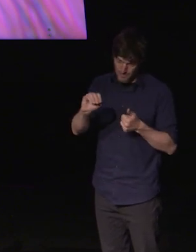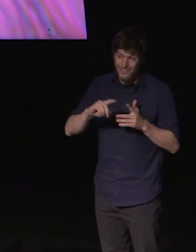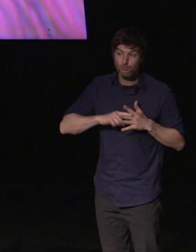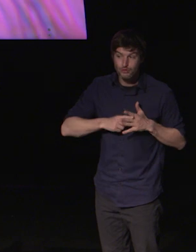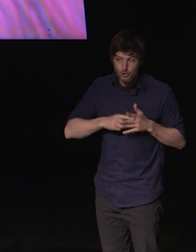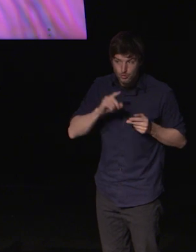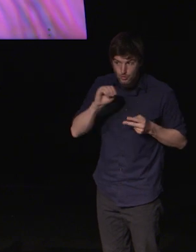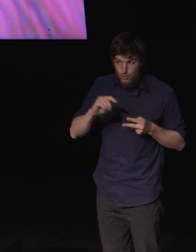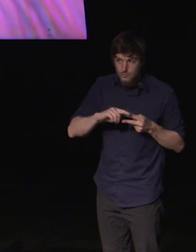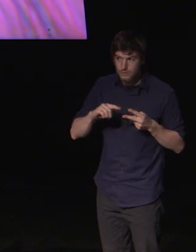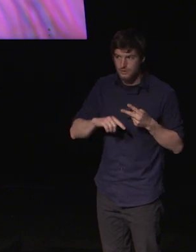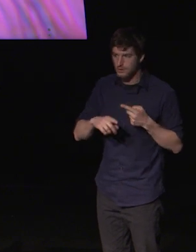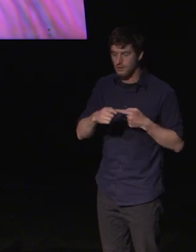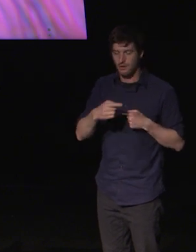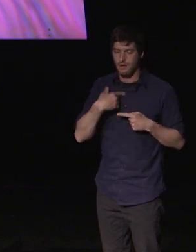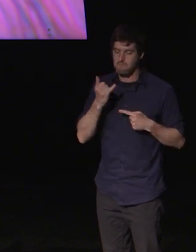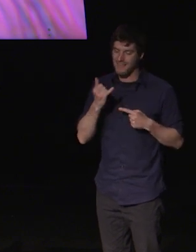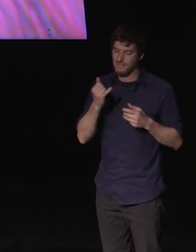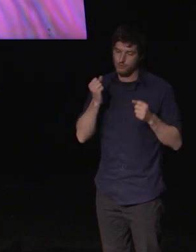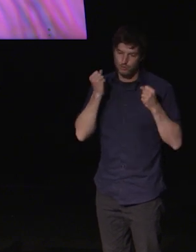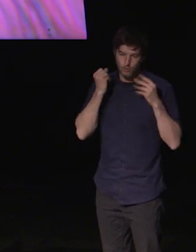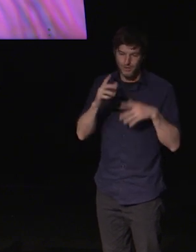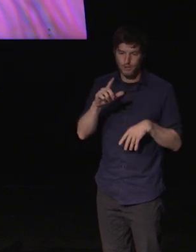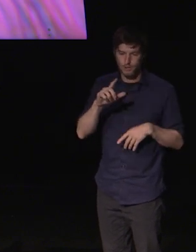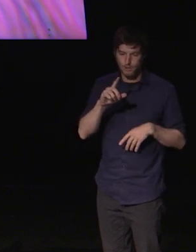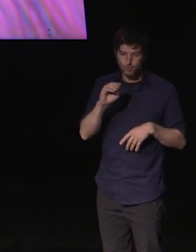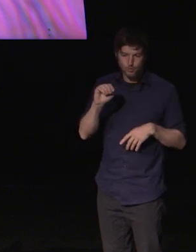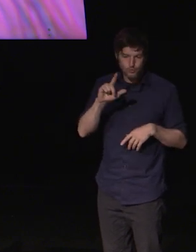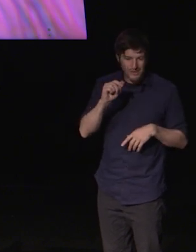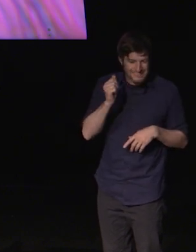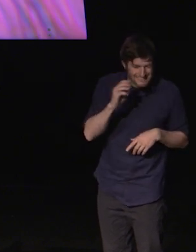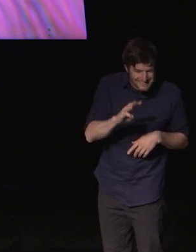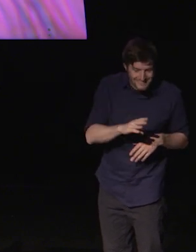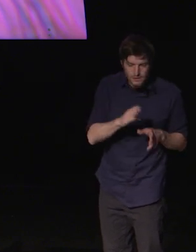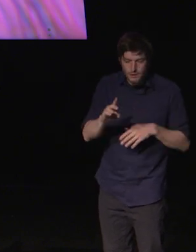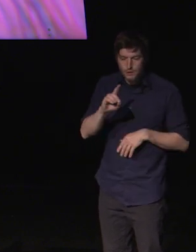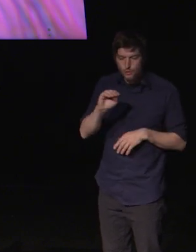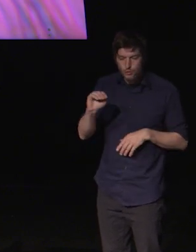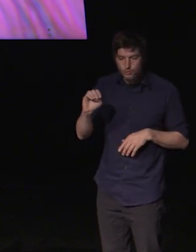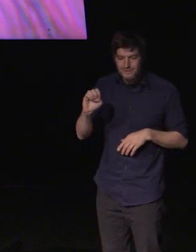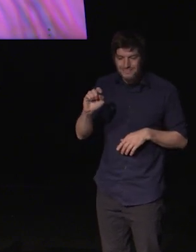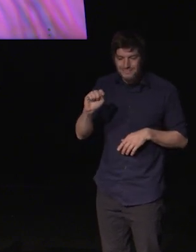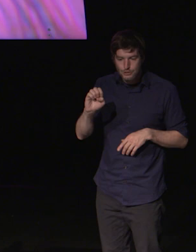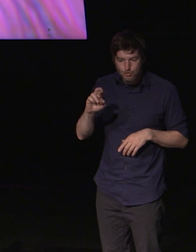I modded the heck out of it. Doom 2016, Doom Eternal is coming out pretty soon. I really like that.